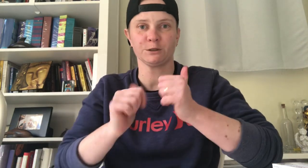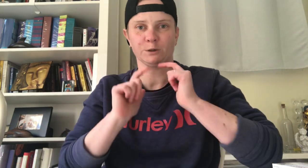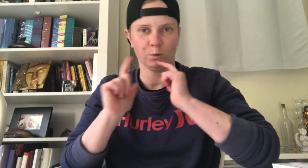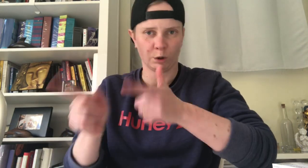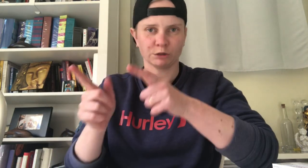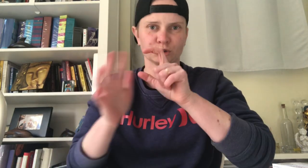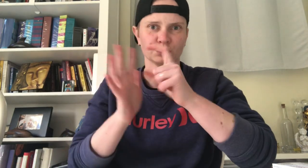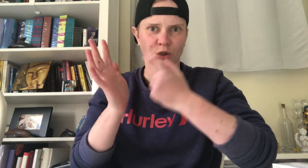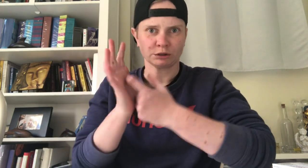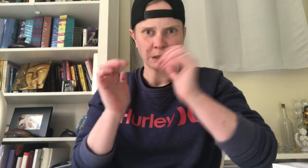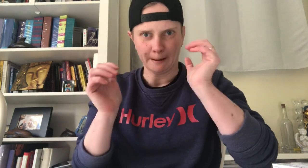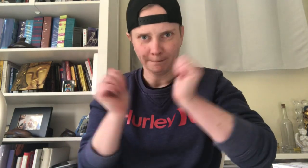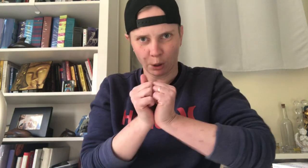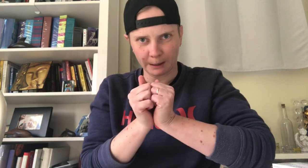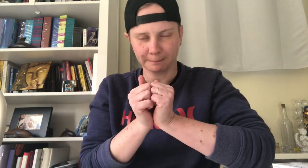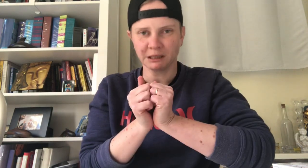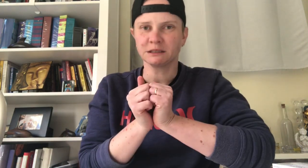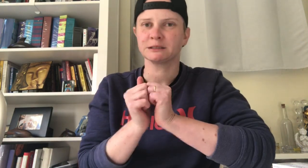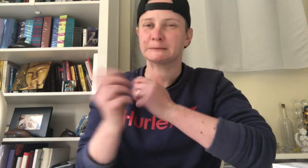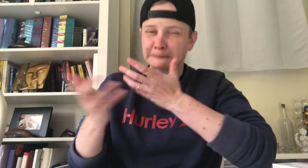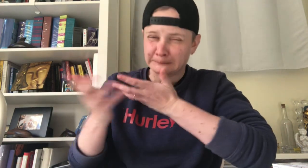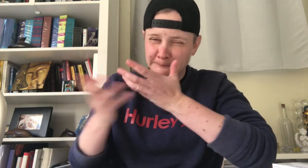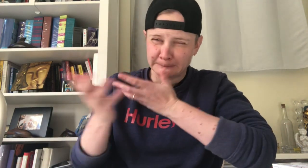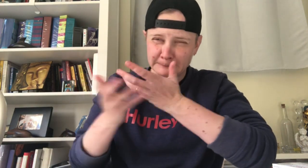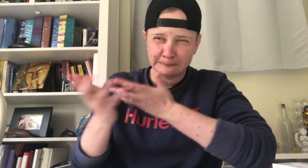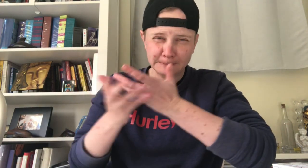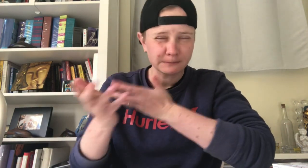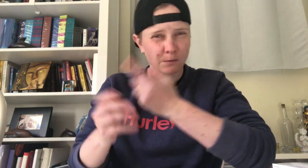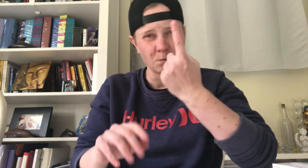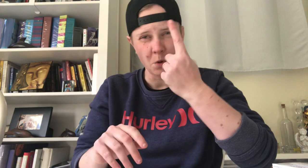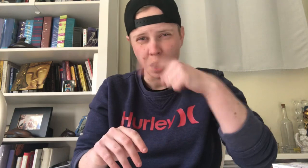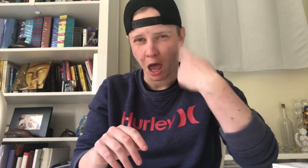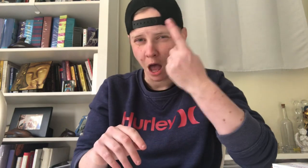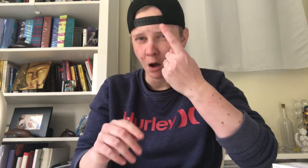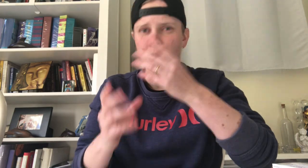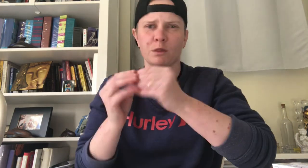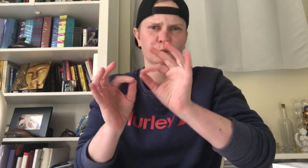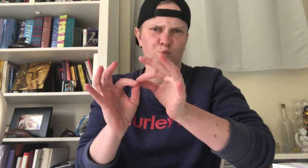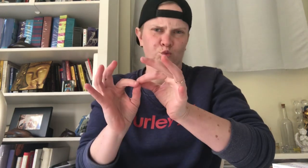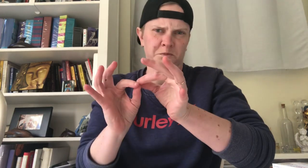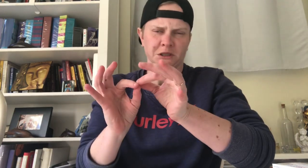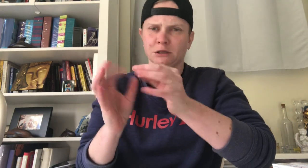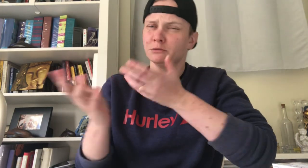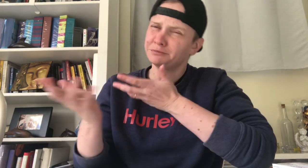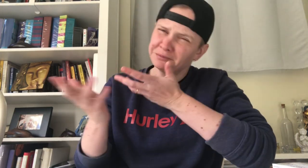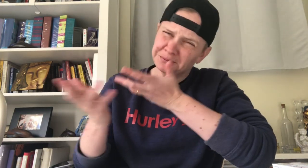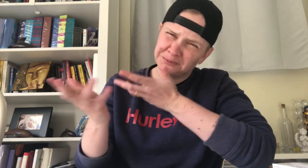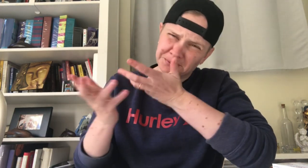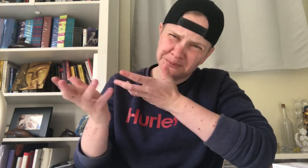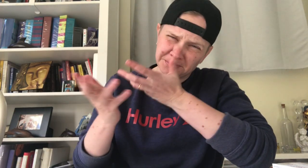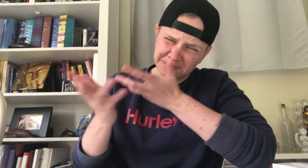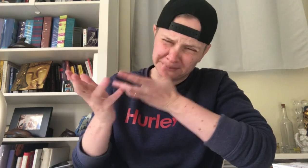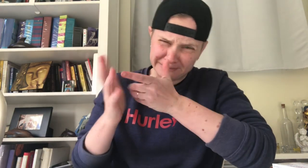I've just been to my GP for my appointment and had an hour intense discussion with my Auslan interpreter